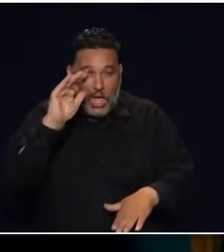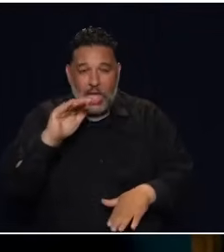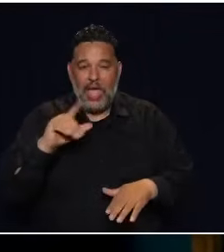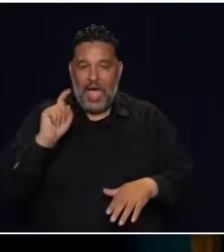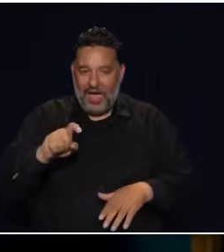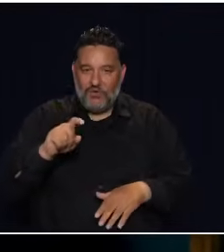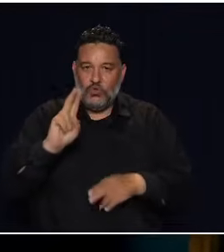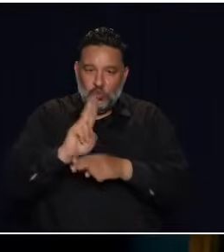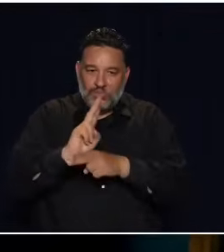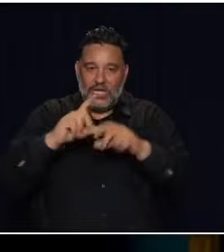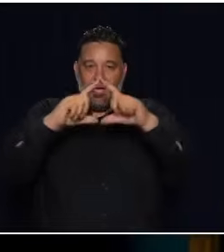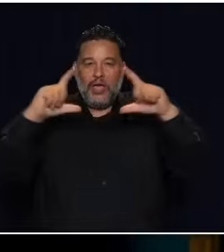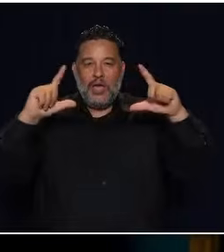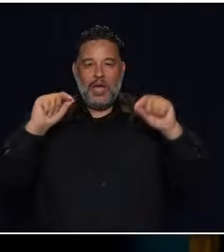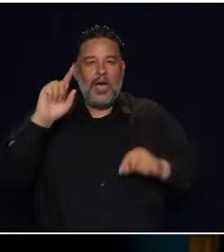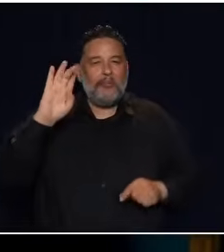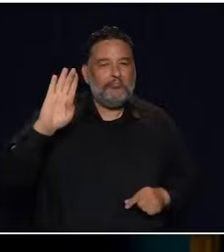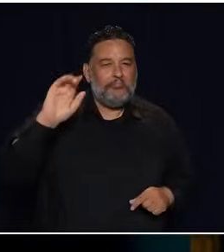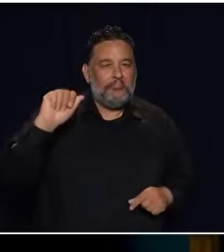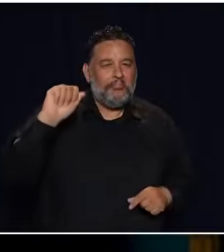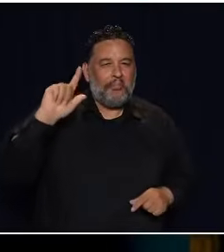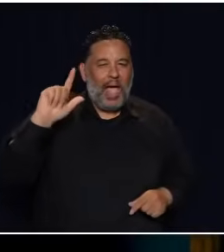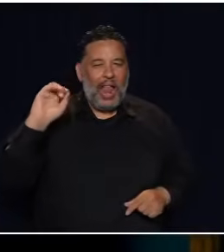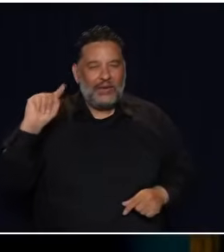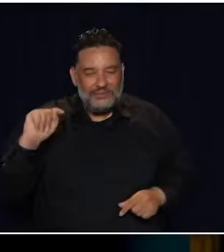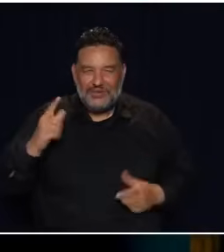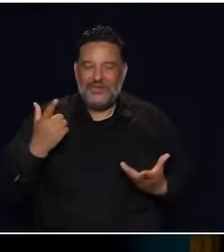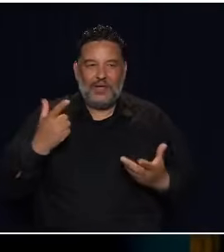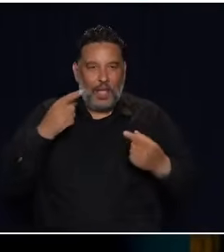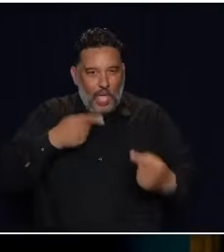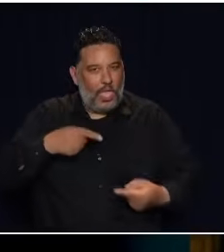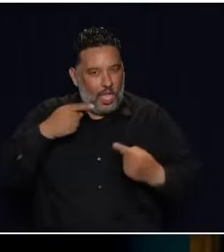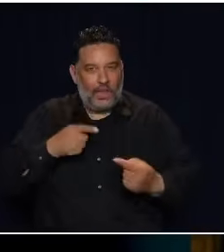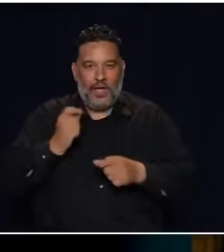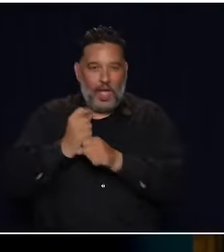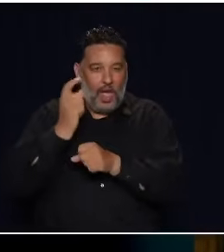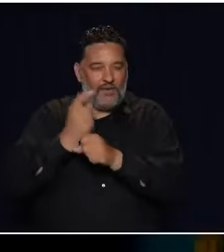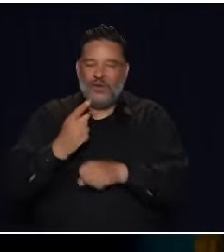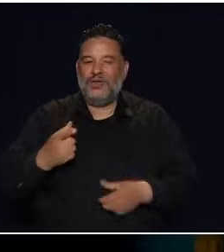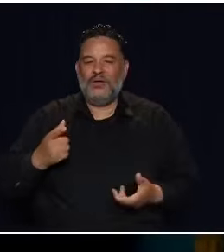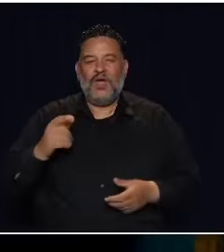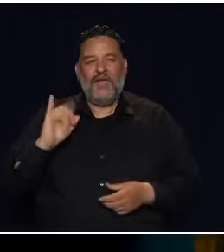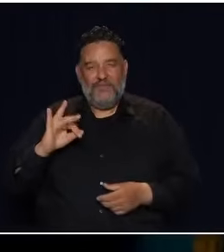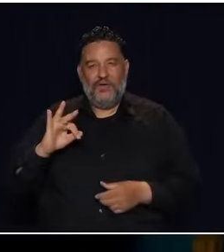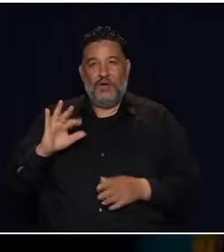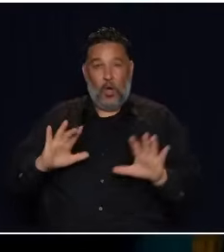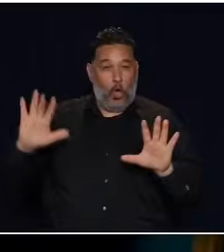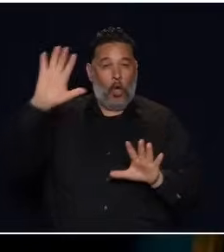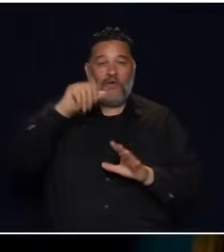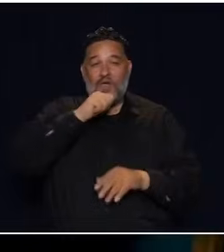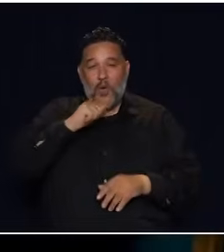FOR RESOURCES EVERY YEAR. THEY HAVE TO GO TO THE BALLOT.